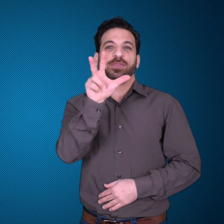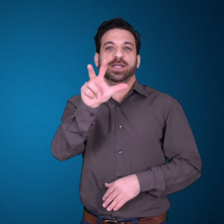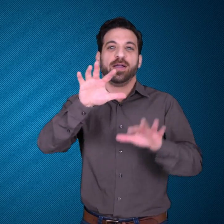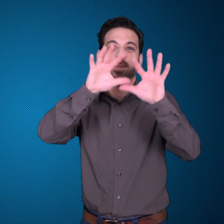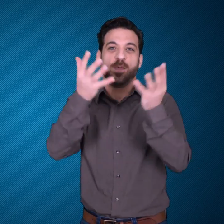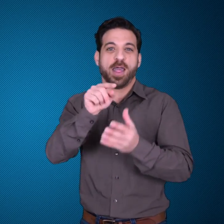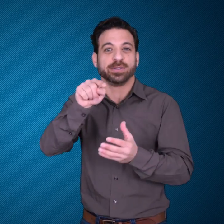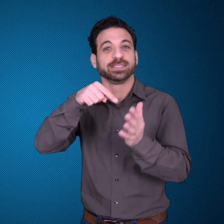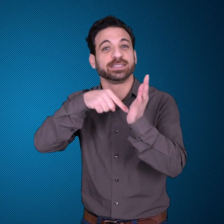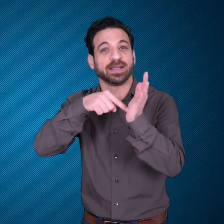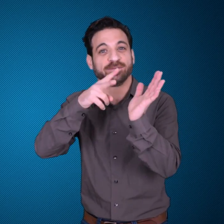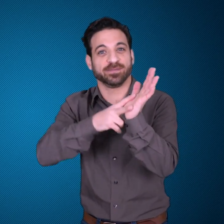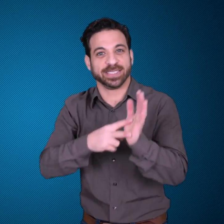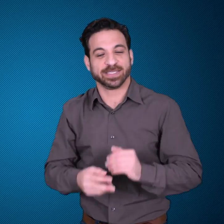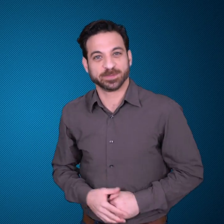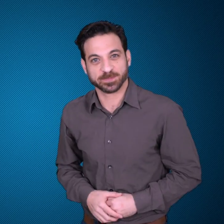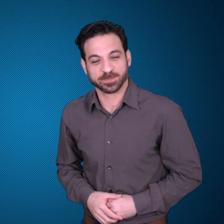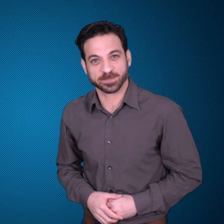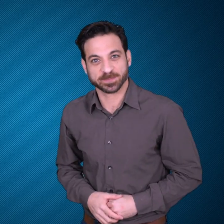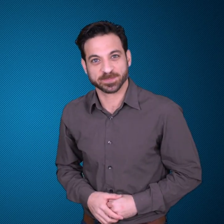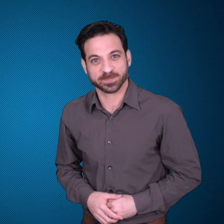Watch more on www.h3world.tv